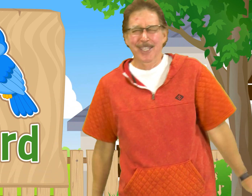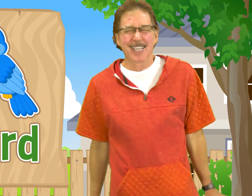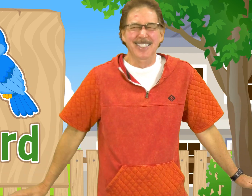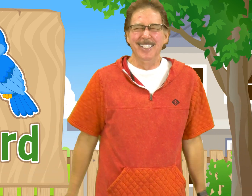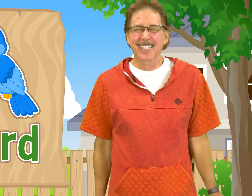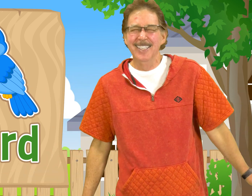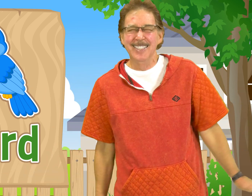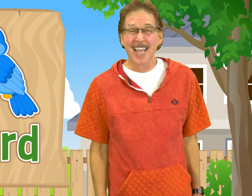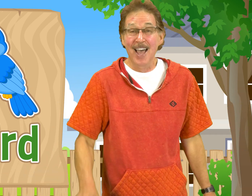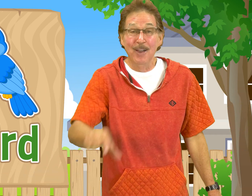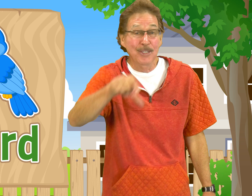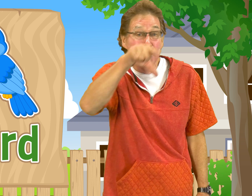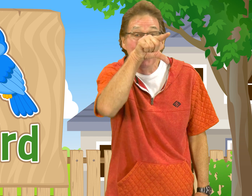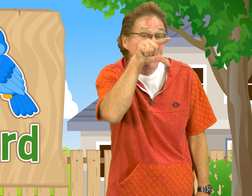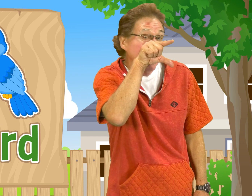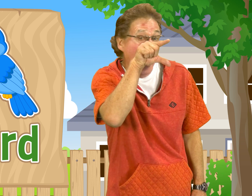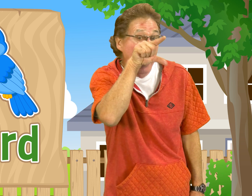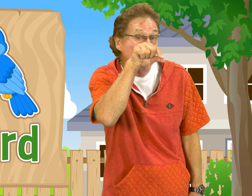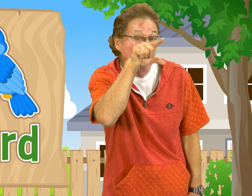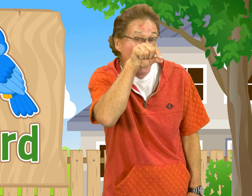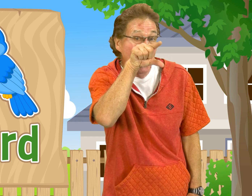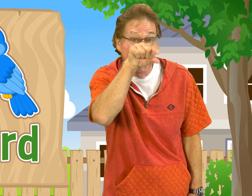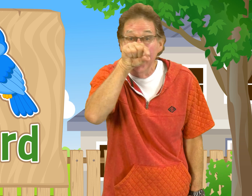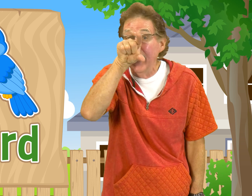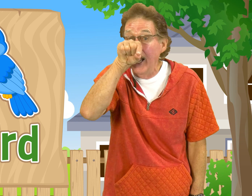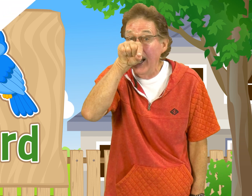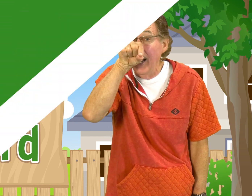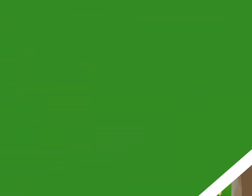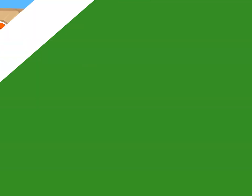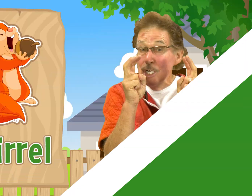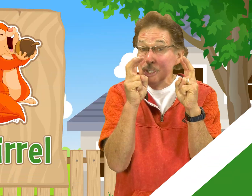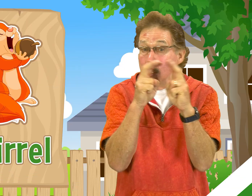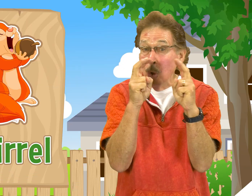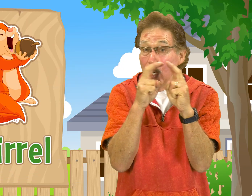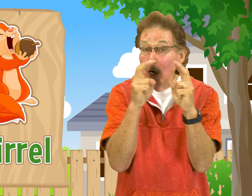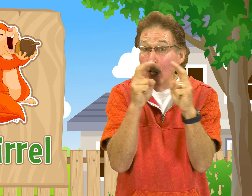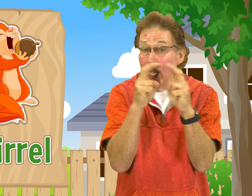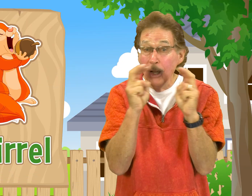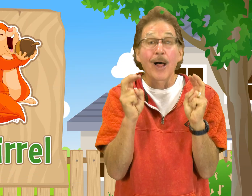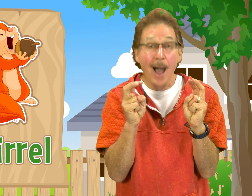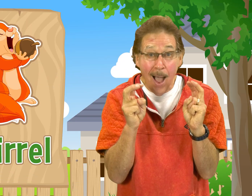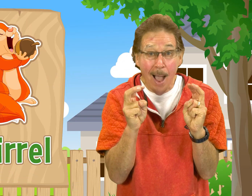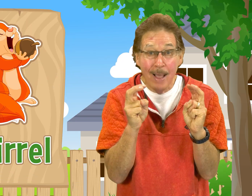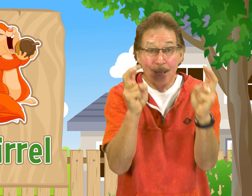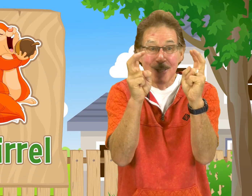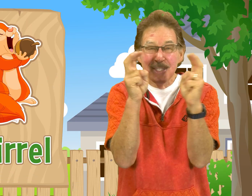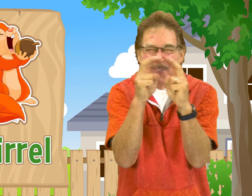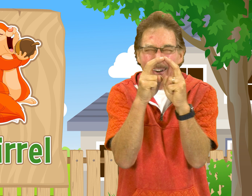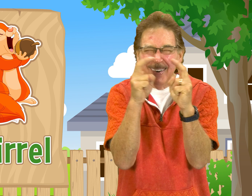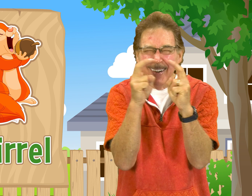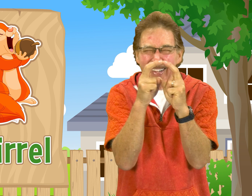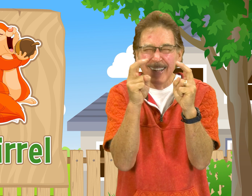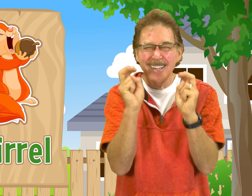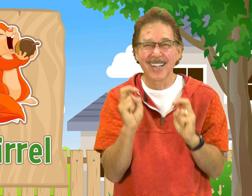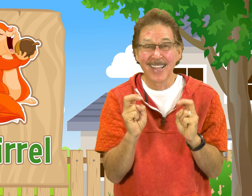This is how you sign bird Squirrel, squirrel